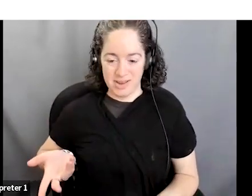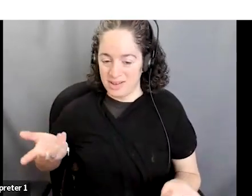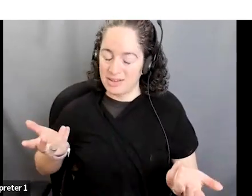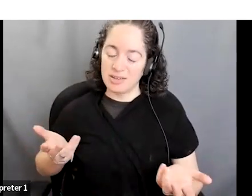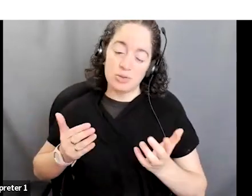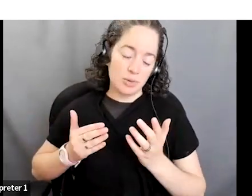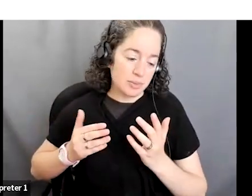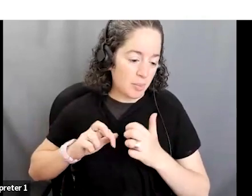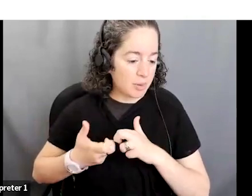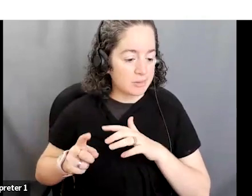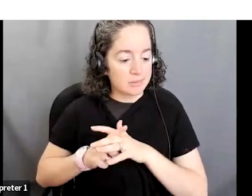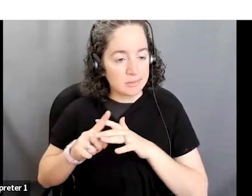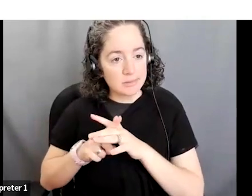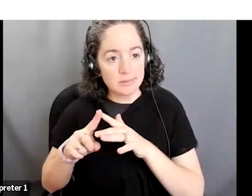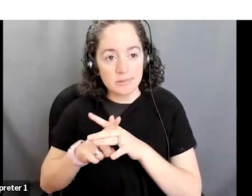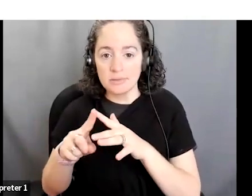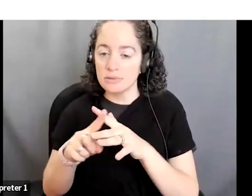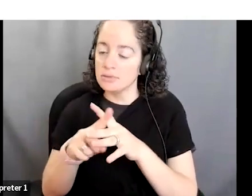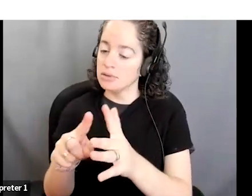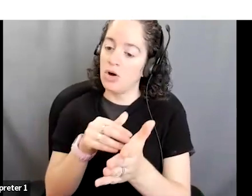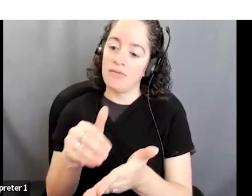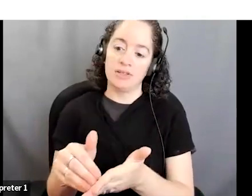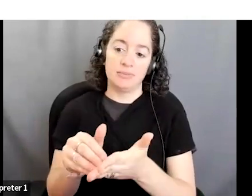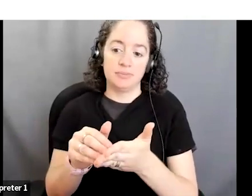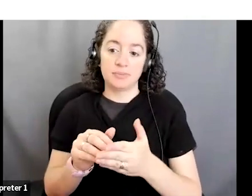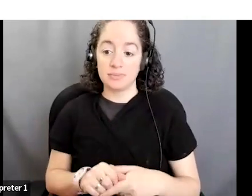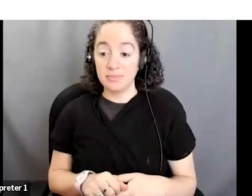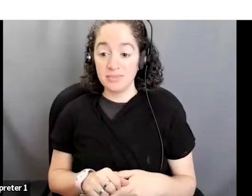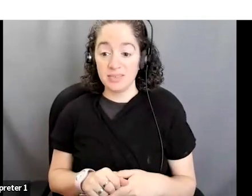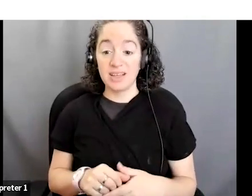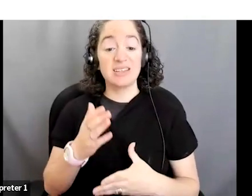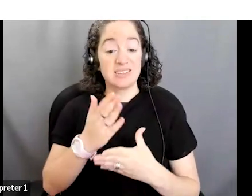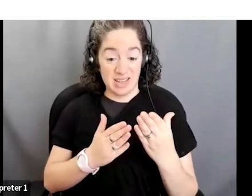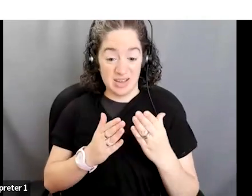Some of the plugins I've had to deal with over the years have literally required hundreds of lines